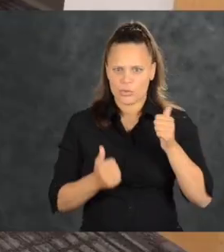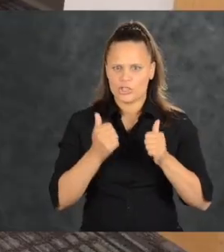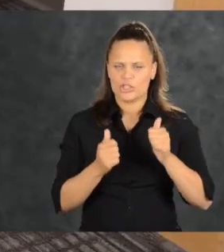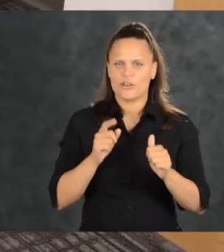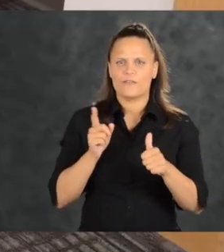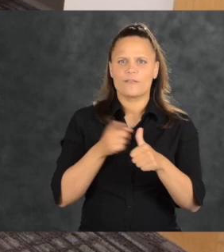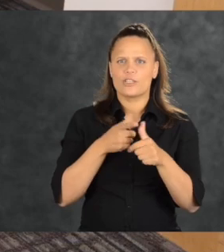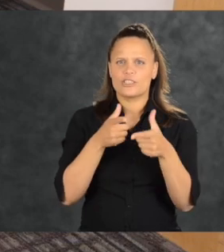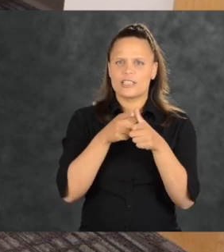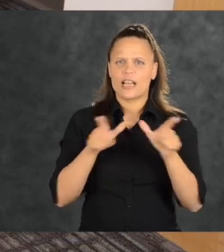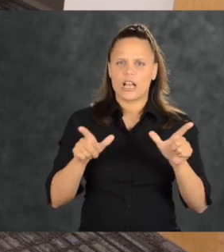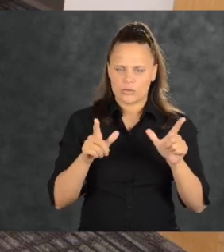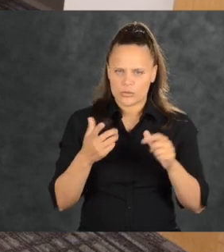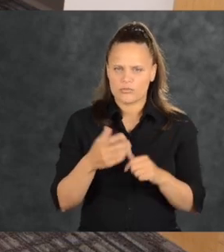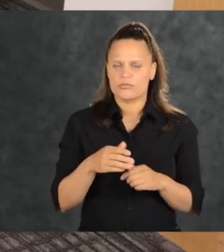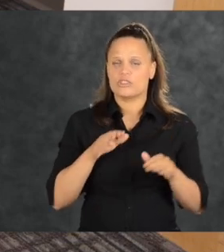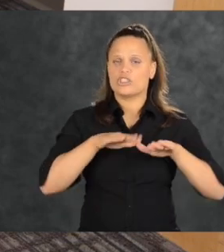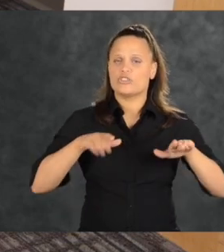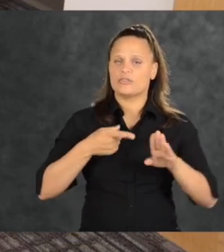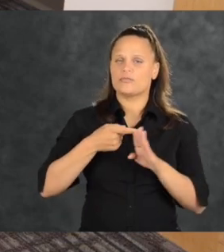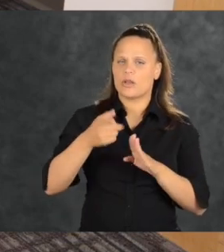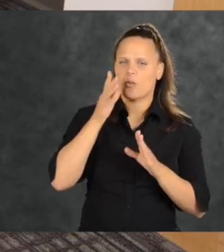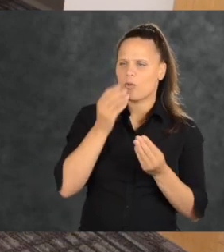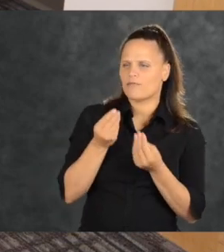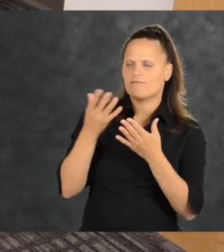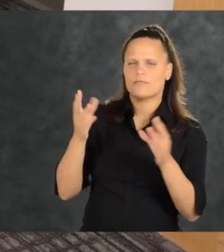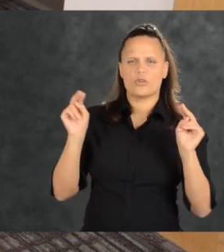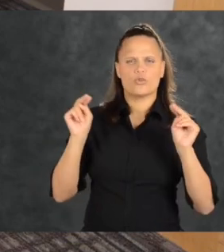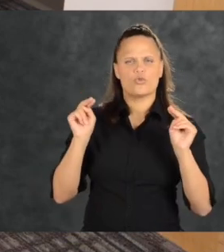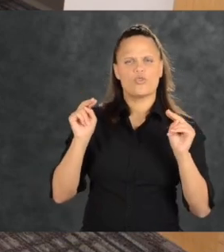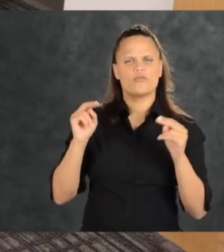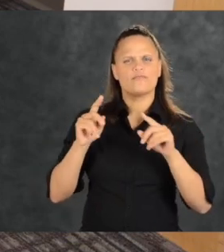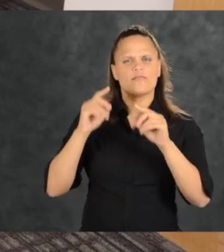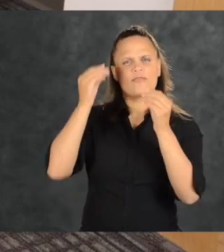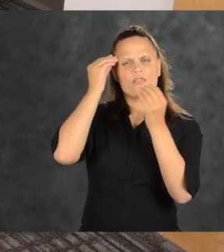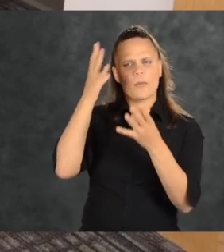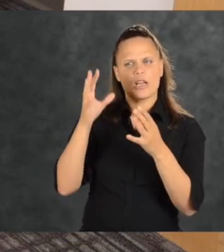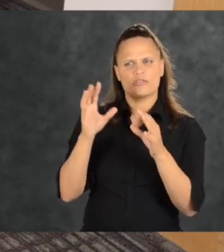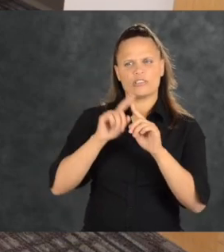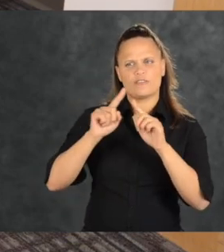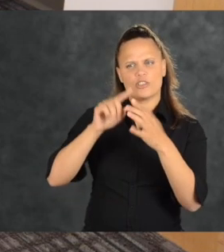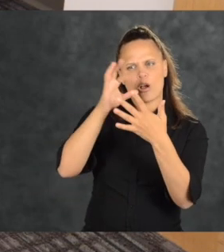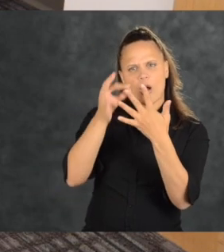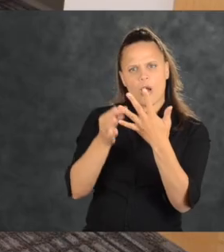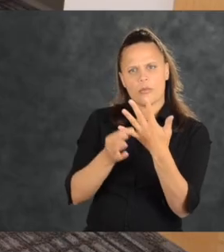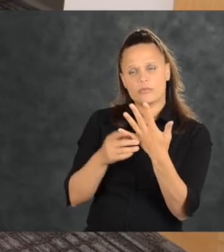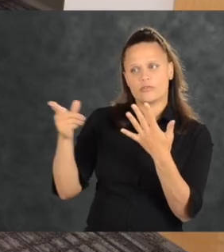think the more opportunities we can give folks to, you know, to to gain employment, all the better.